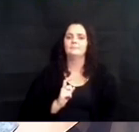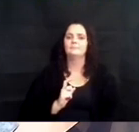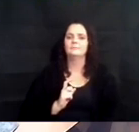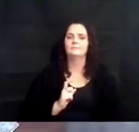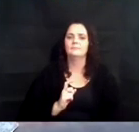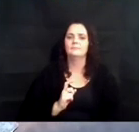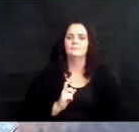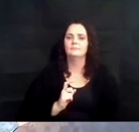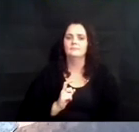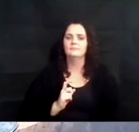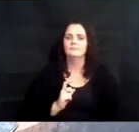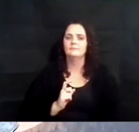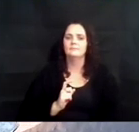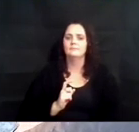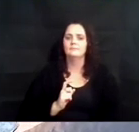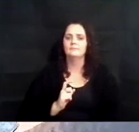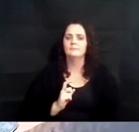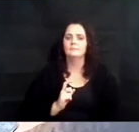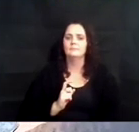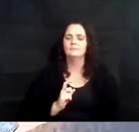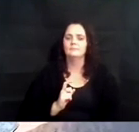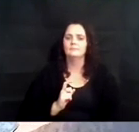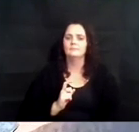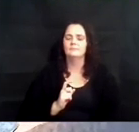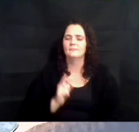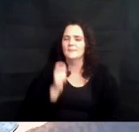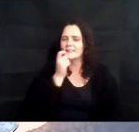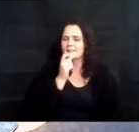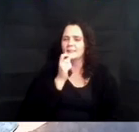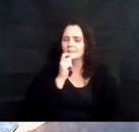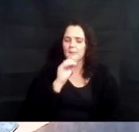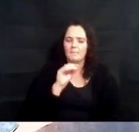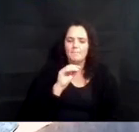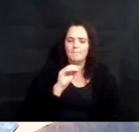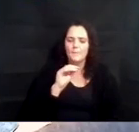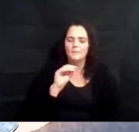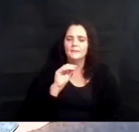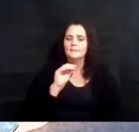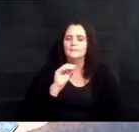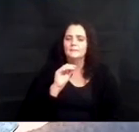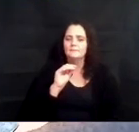Okay, now I'm just gonna move the puppet forward slightly, move the arm